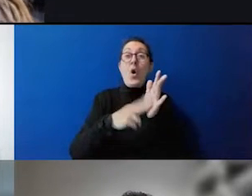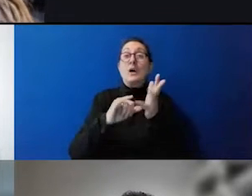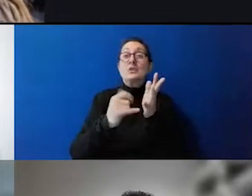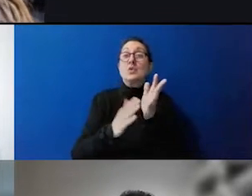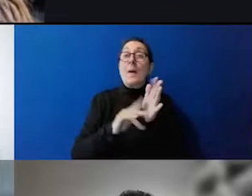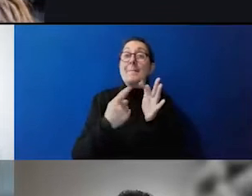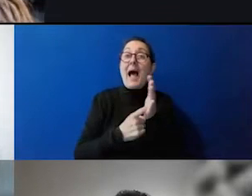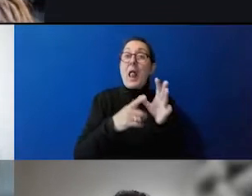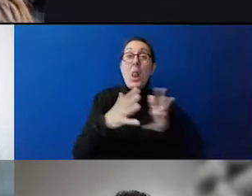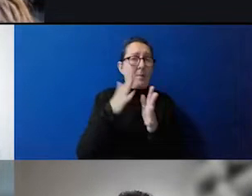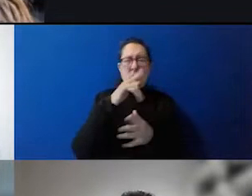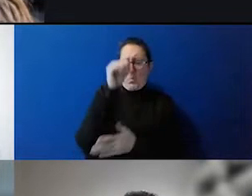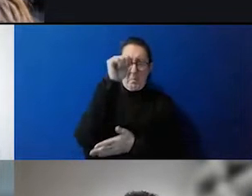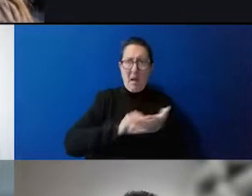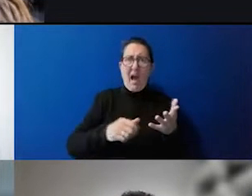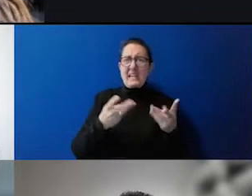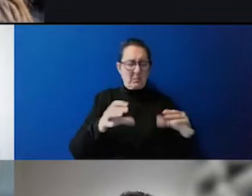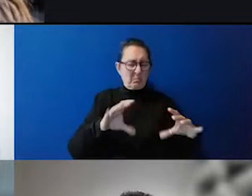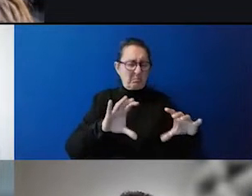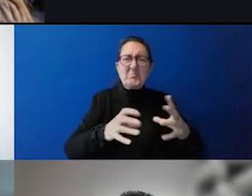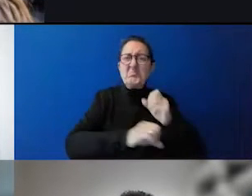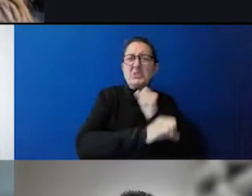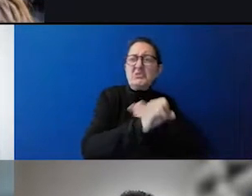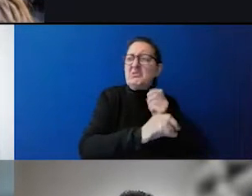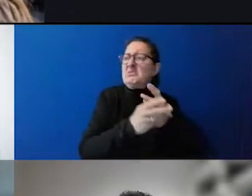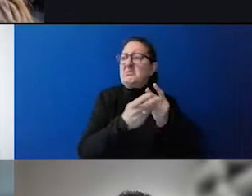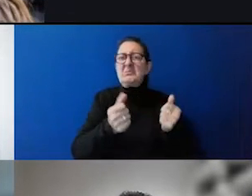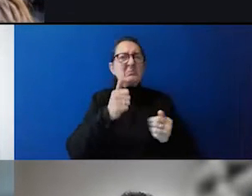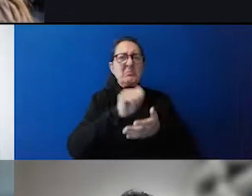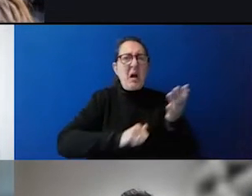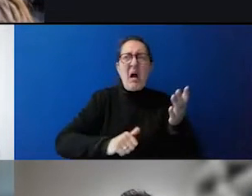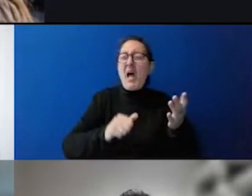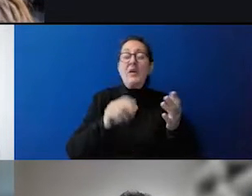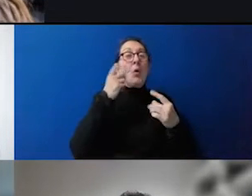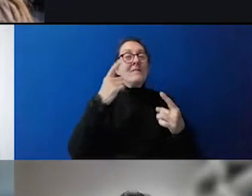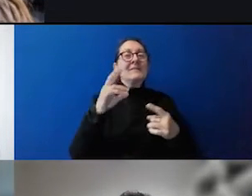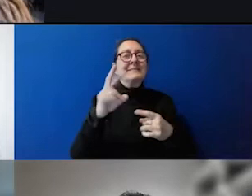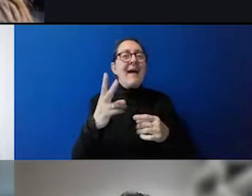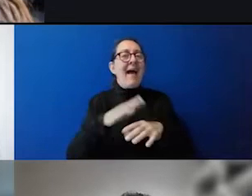and it's not working that's often in relation to secondhand Motor Vehicles so the law that we deal